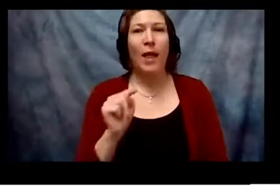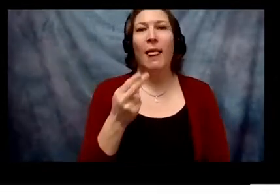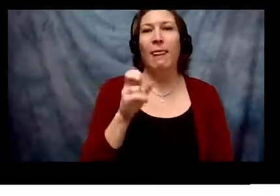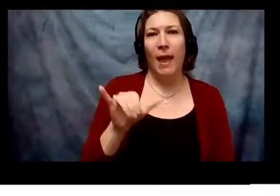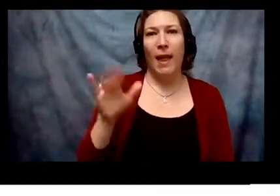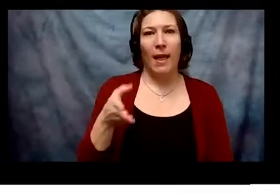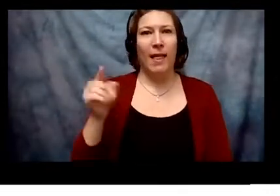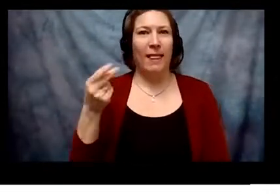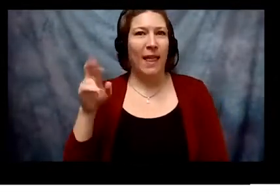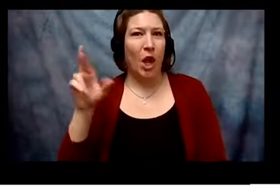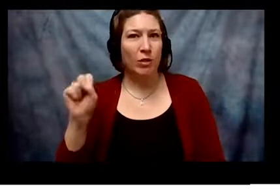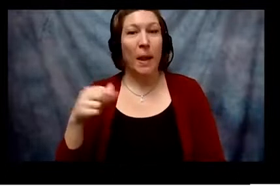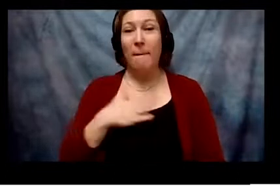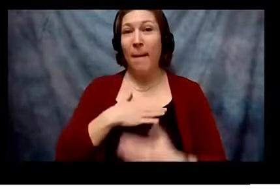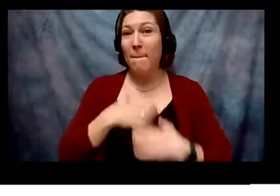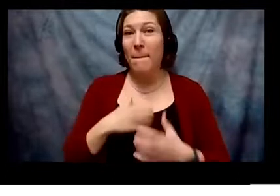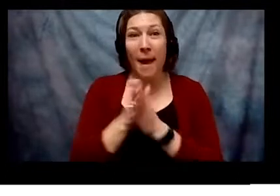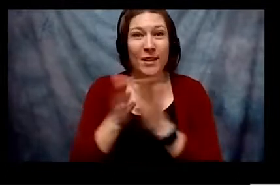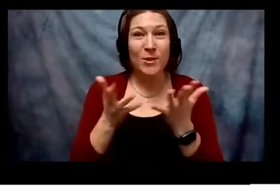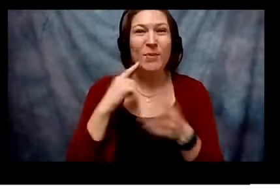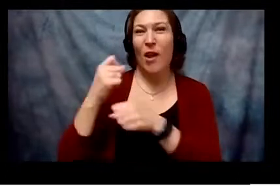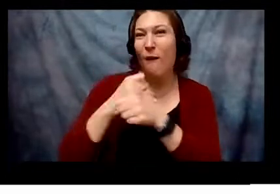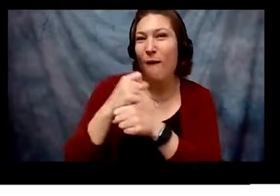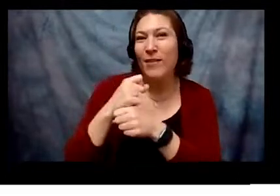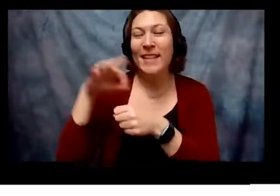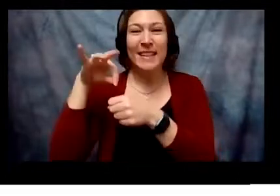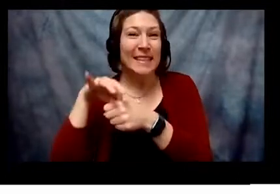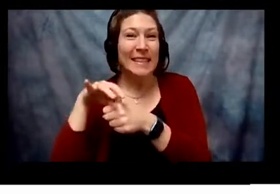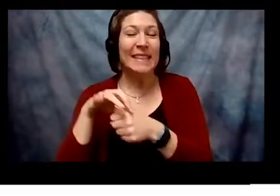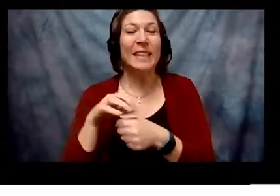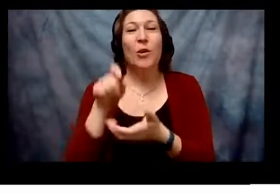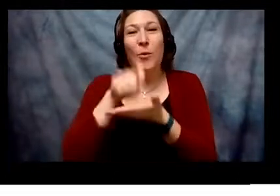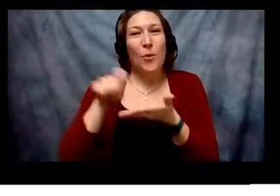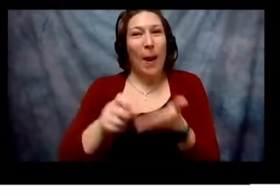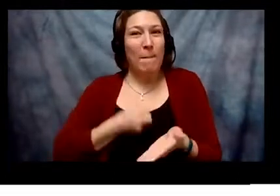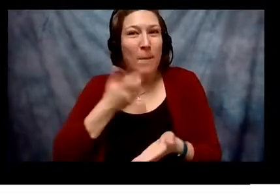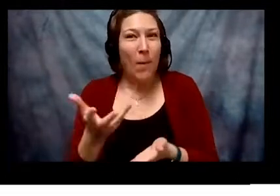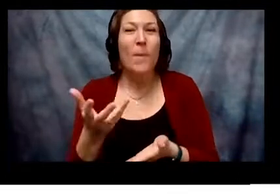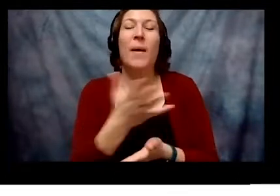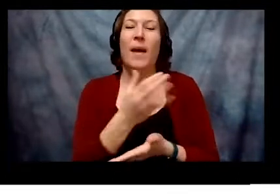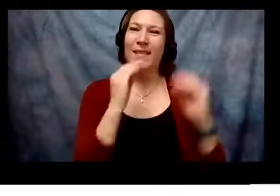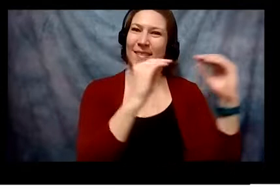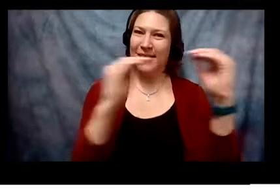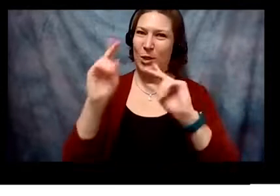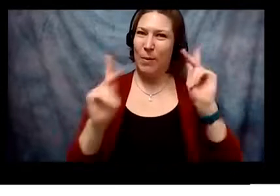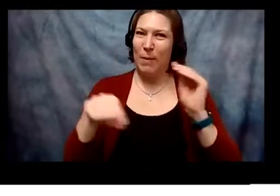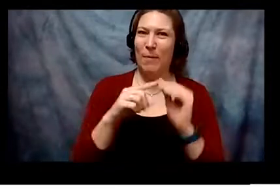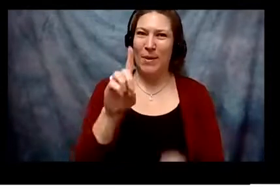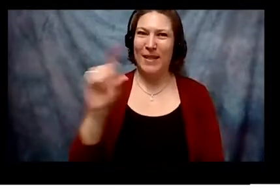drinking coffee and tea, writing poems and teaching people about disability justice.